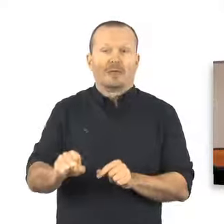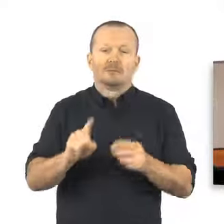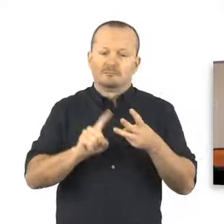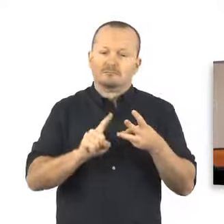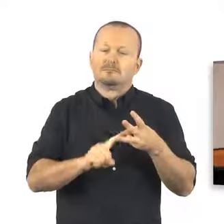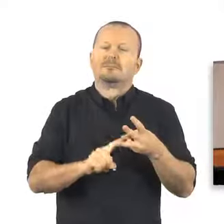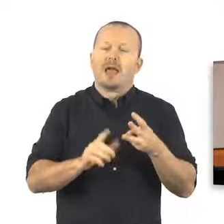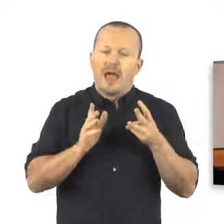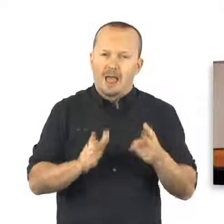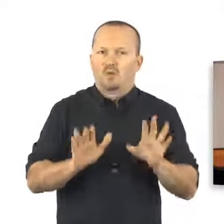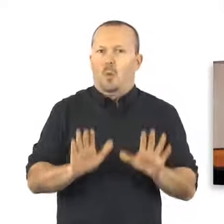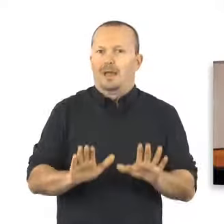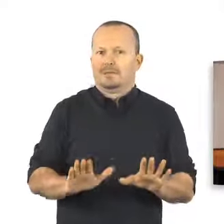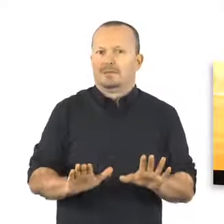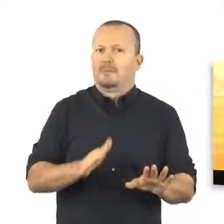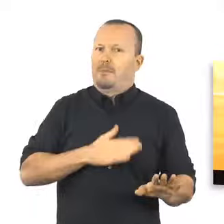the third thing is we have to wait.